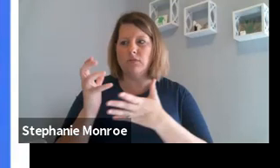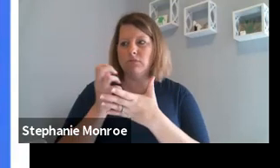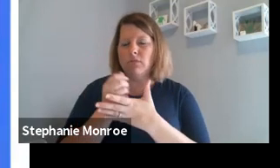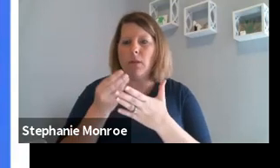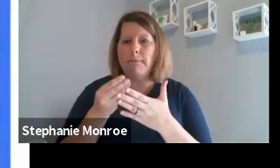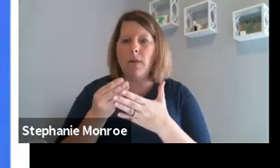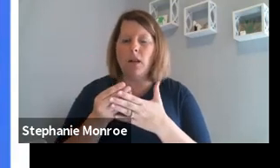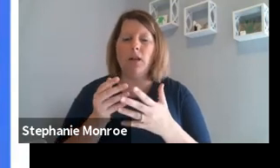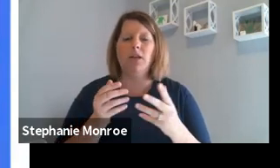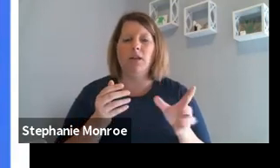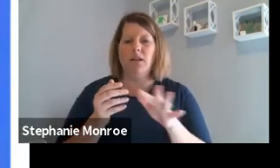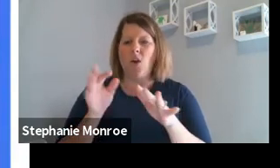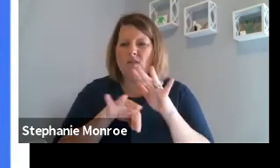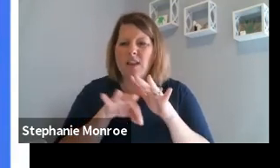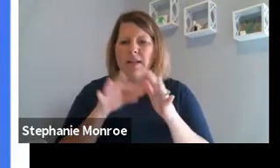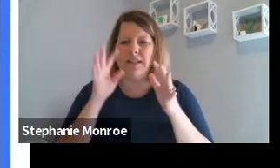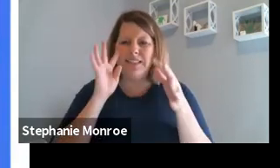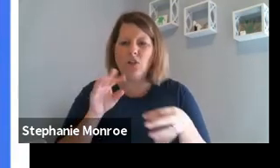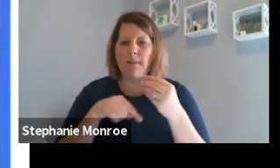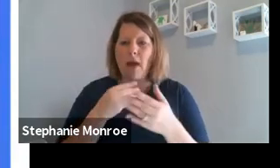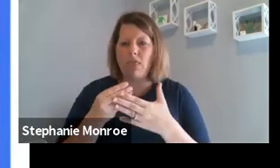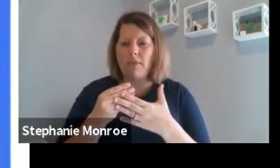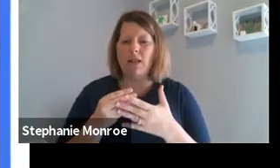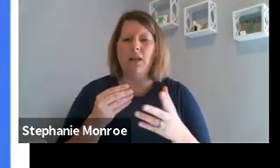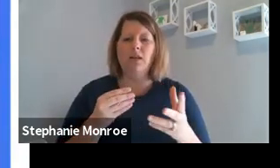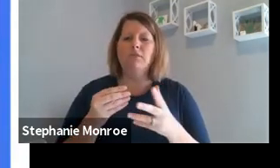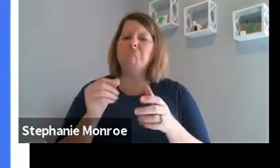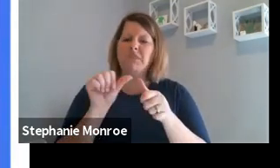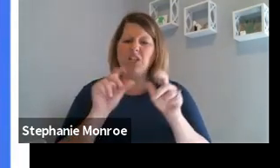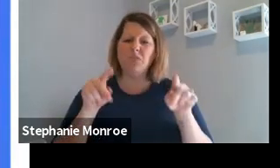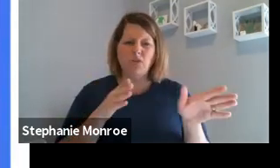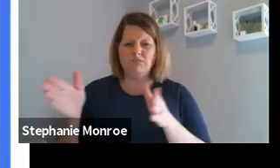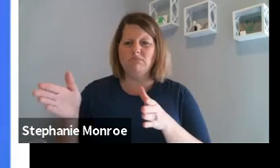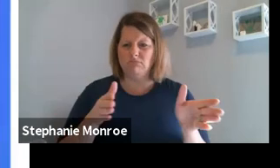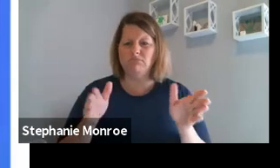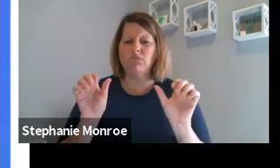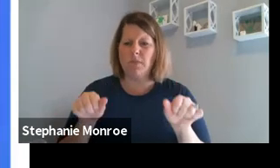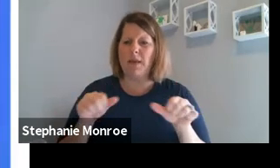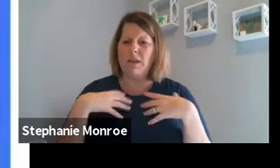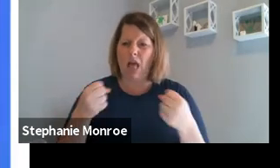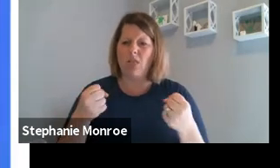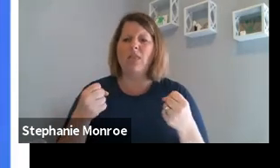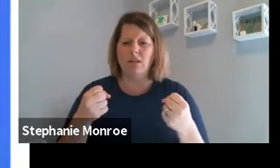fundamental decisions, that individuals should be able to do in a relationship to be healthy individuals.